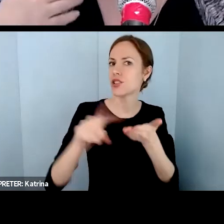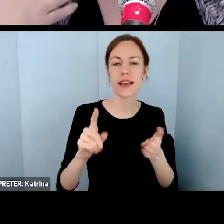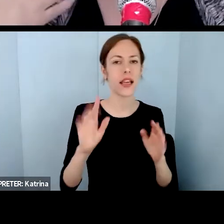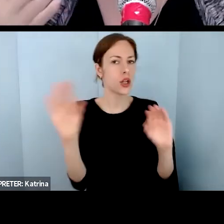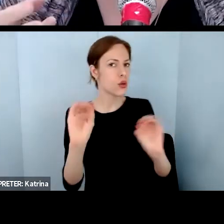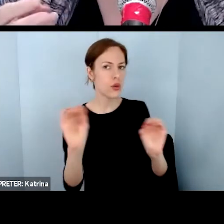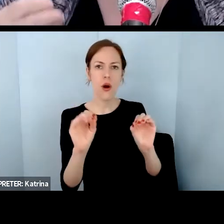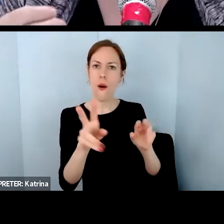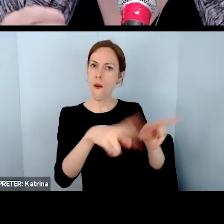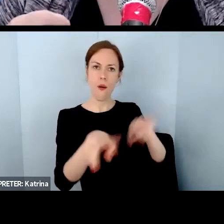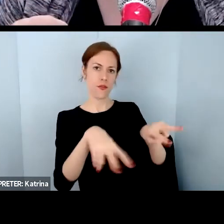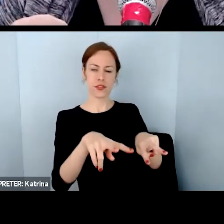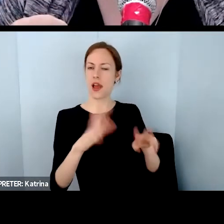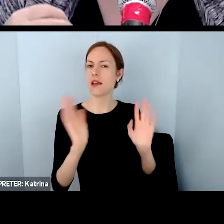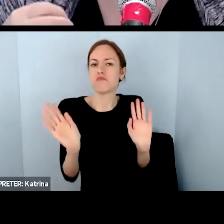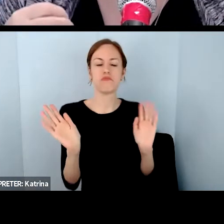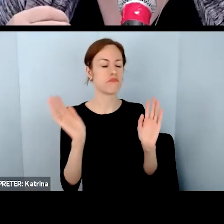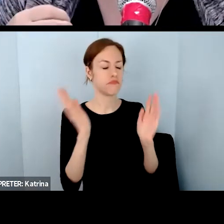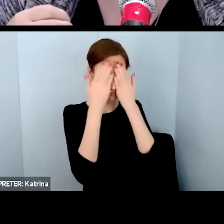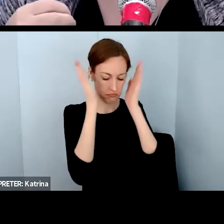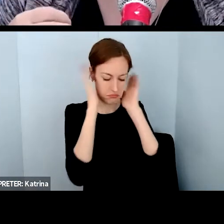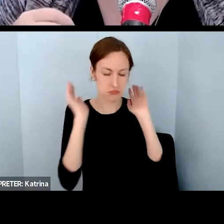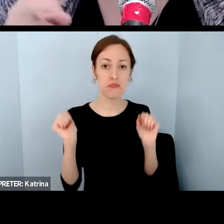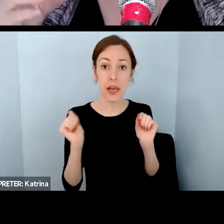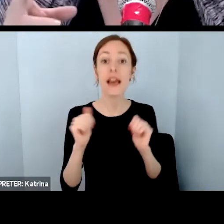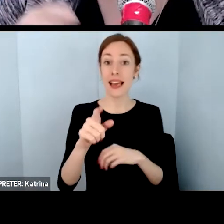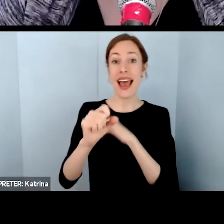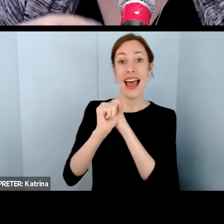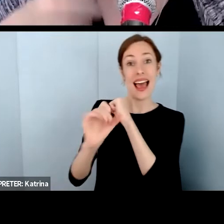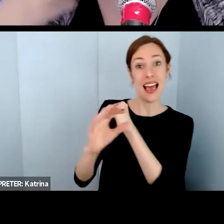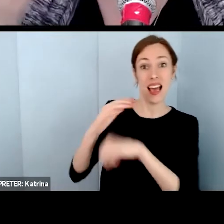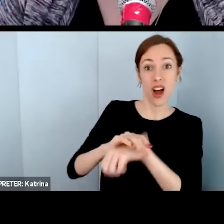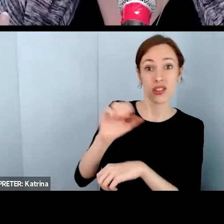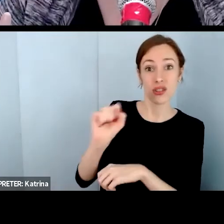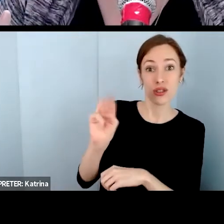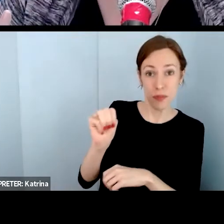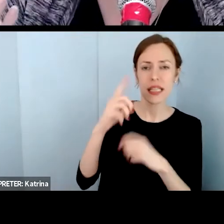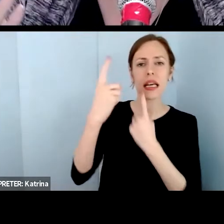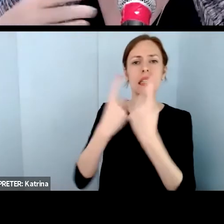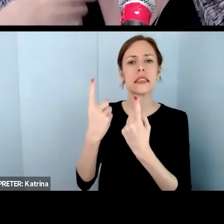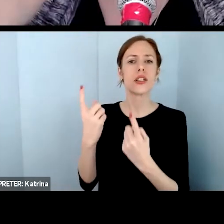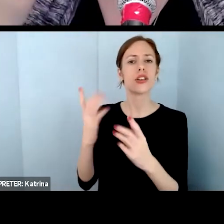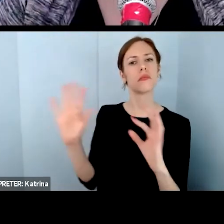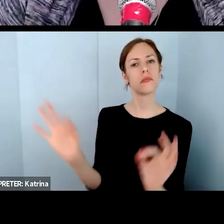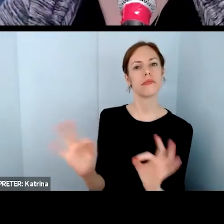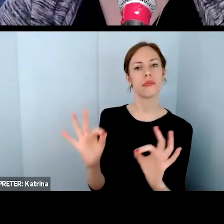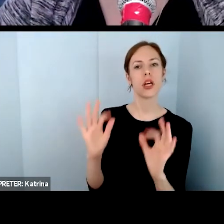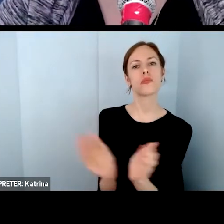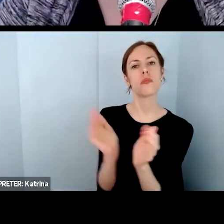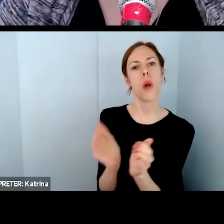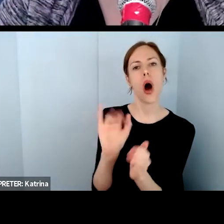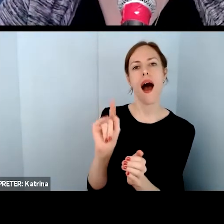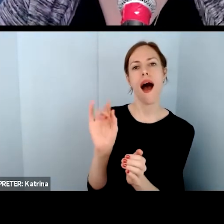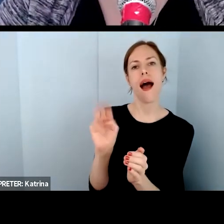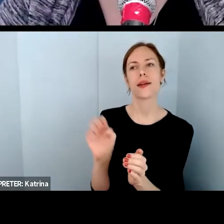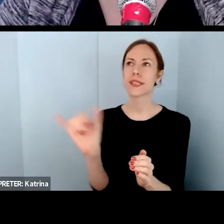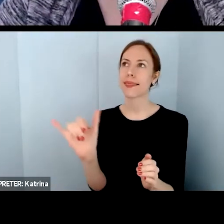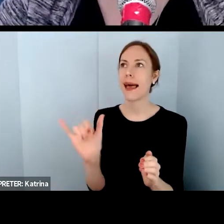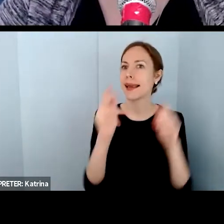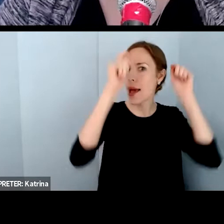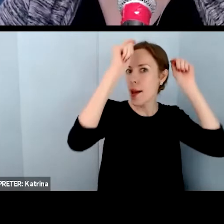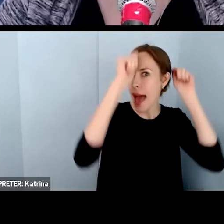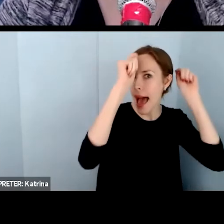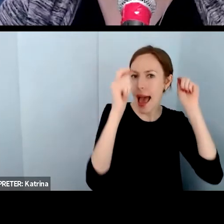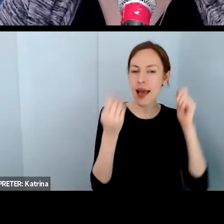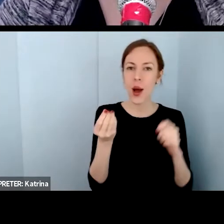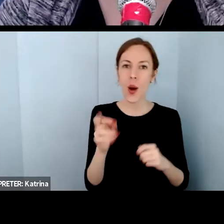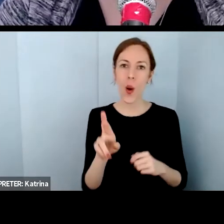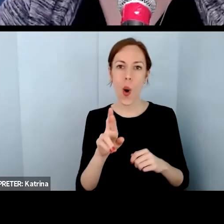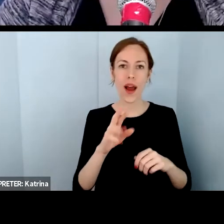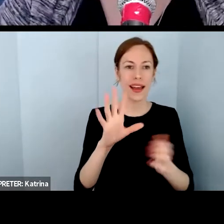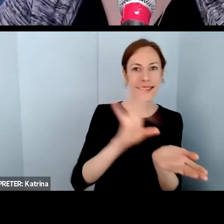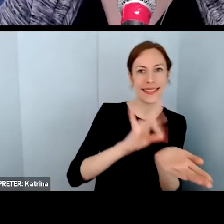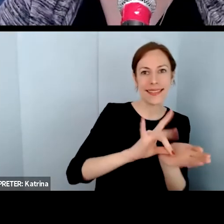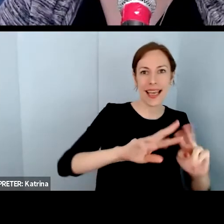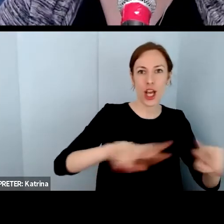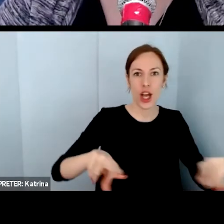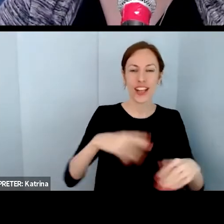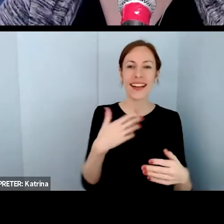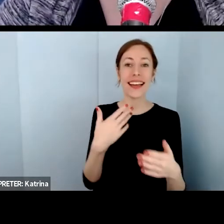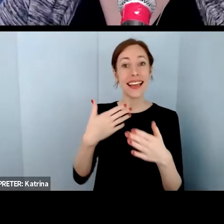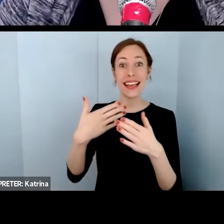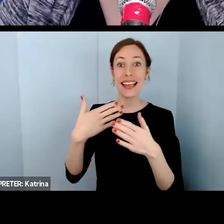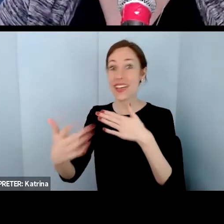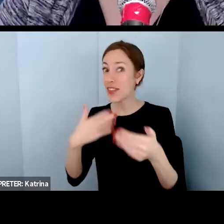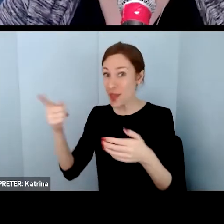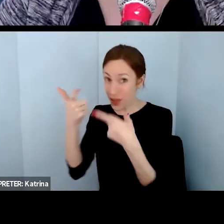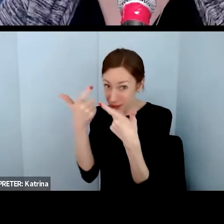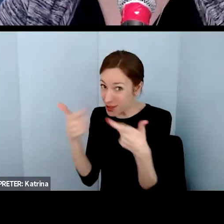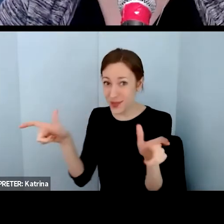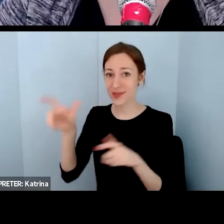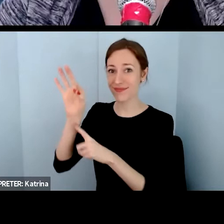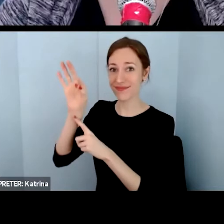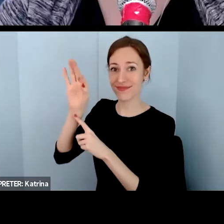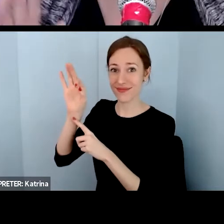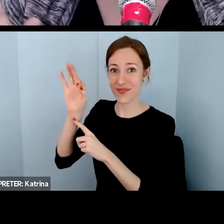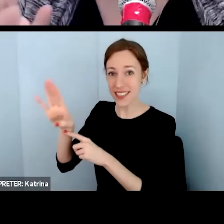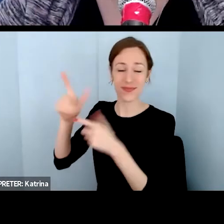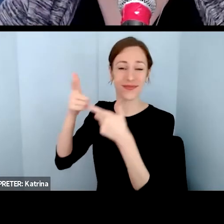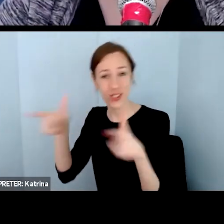And because ads on social media are considered small items like baseball hats or bumper stickers. Even though some multi million dollar business right doesn't make a lot of sense why you would have that carve out but okay.